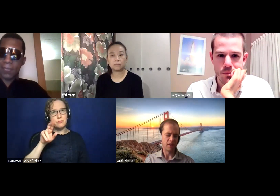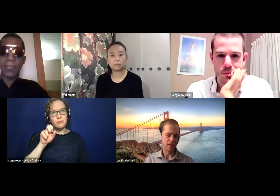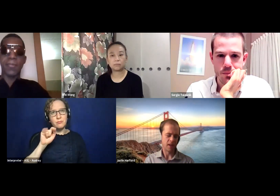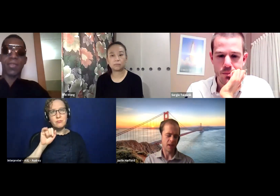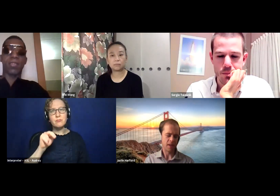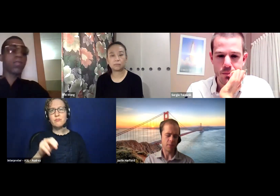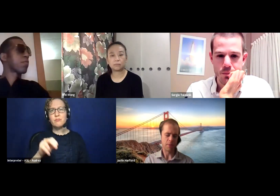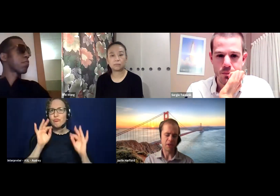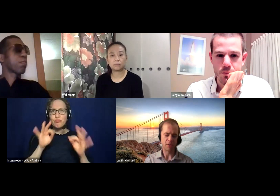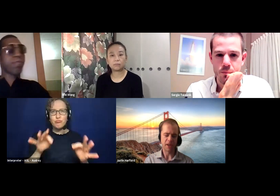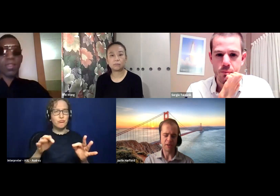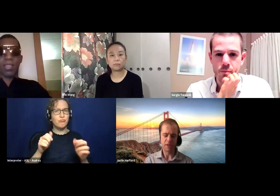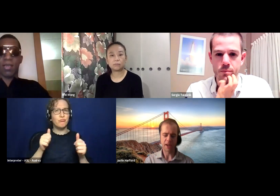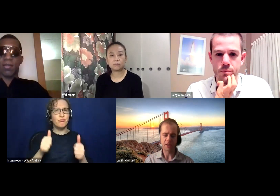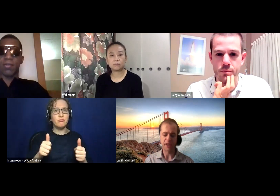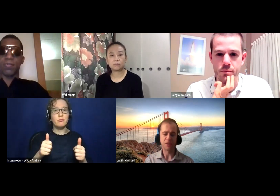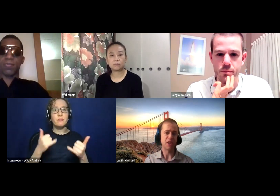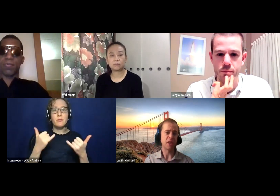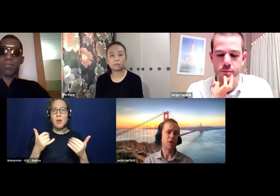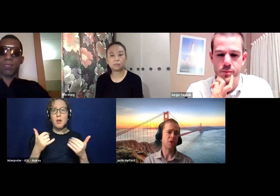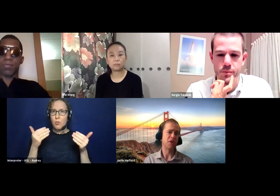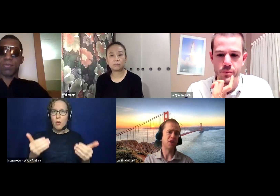And I think, but I'm going to go ahead and actually, I don't see any questions in the